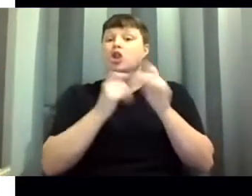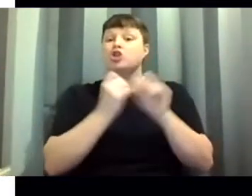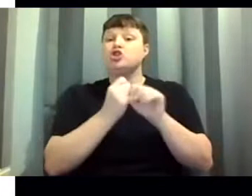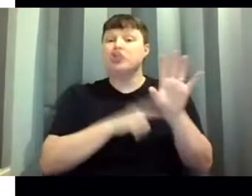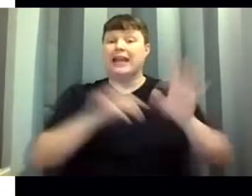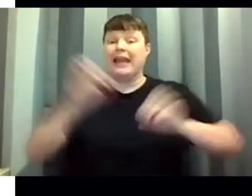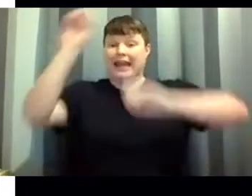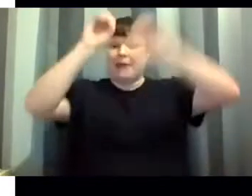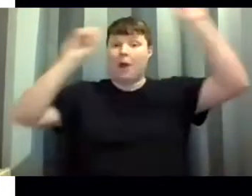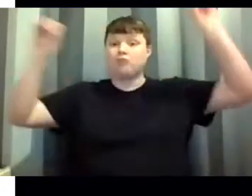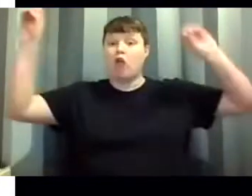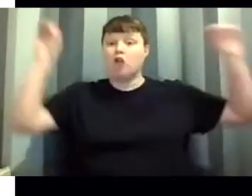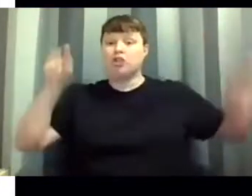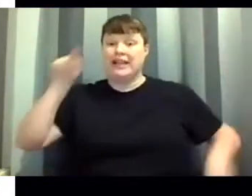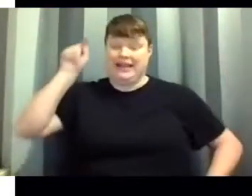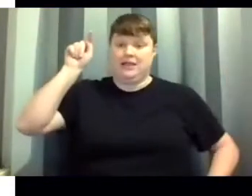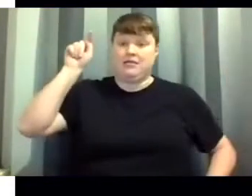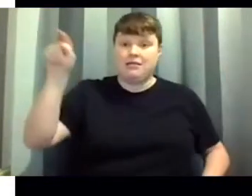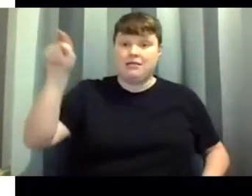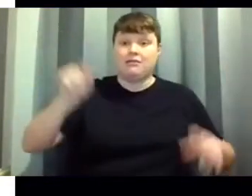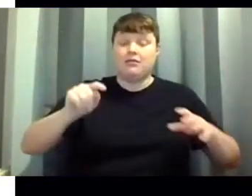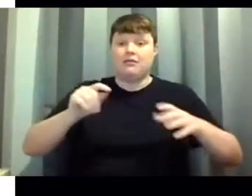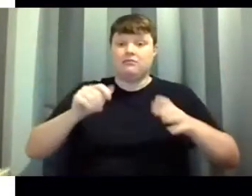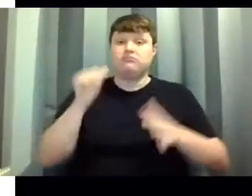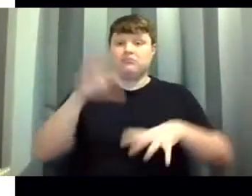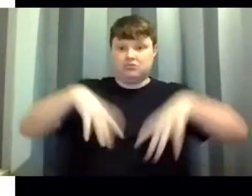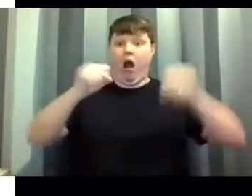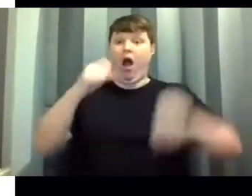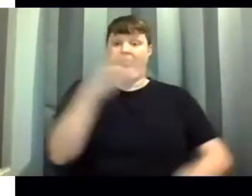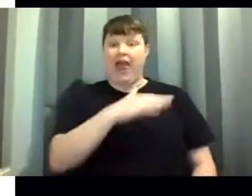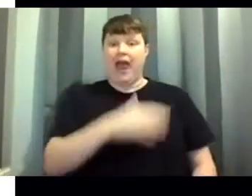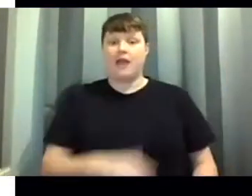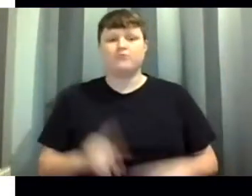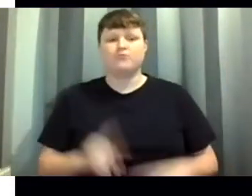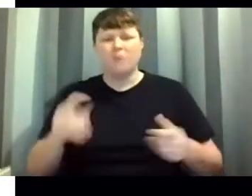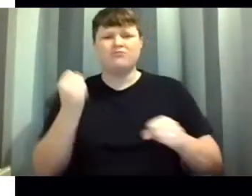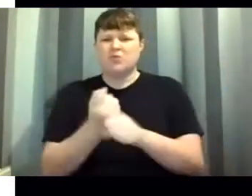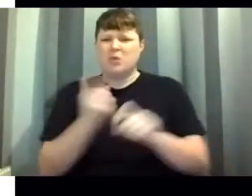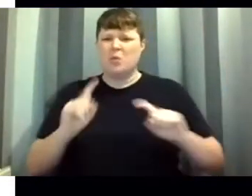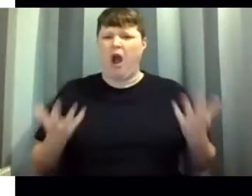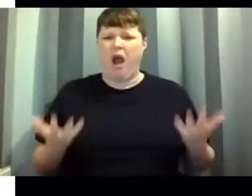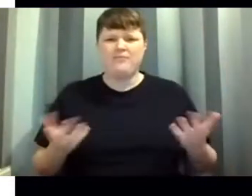high performance computing. So, what are we actually doing? What are those equations? I don't